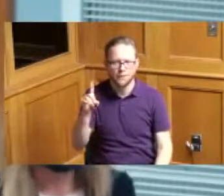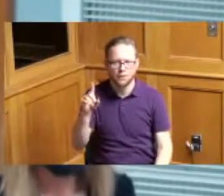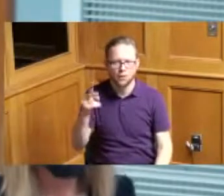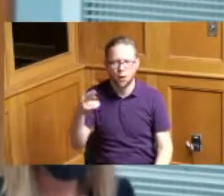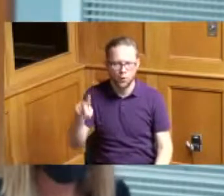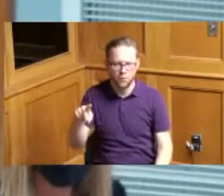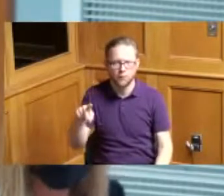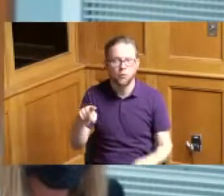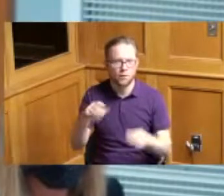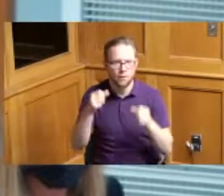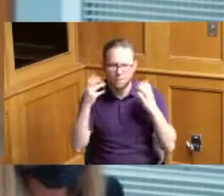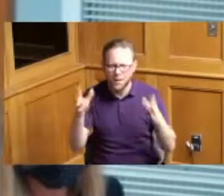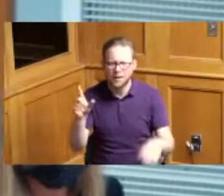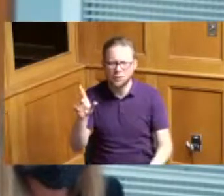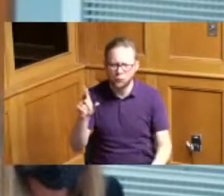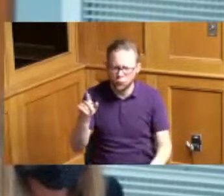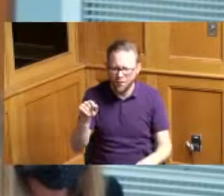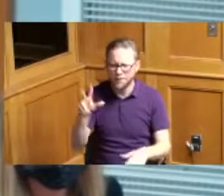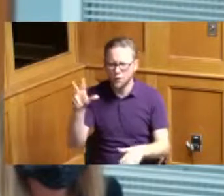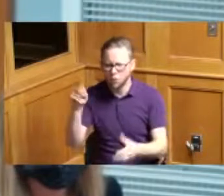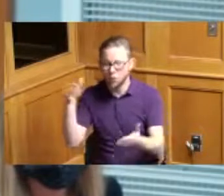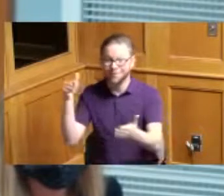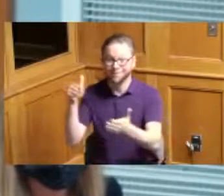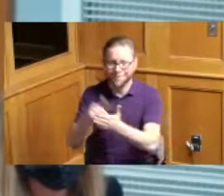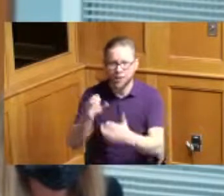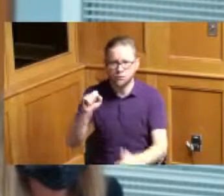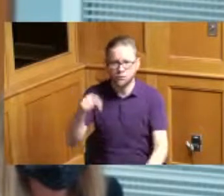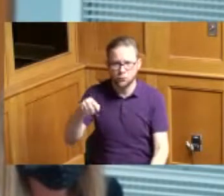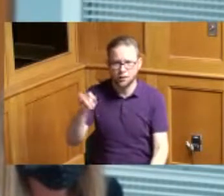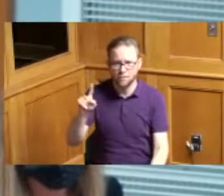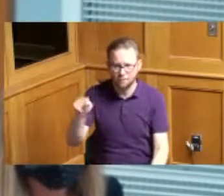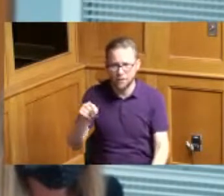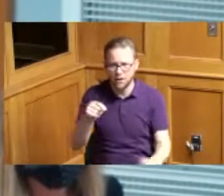thousand square feet of impervious area they may also have only a five eighth inch meter because